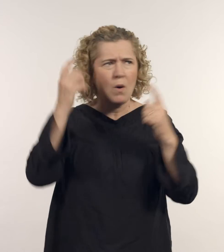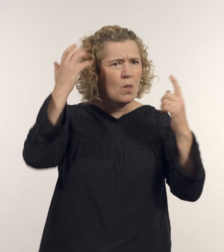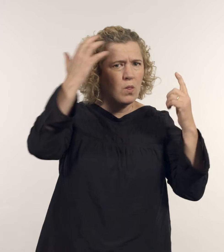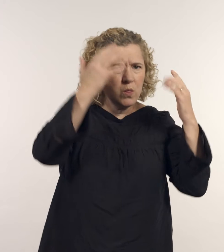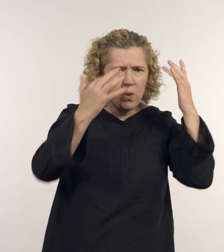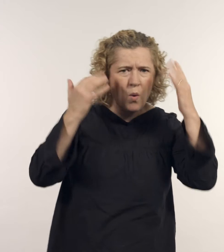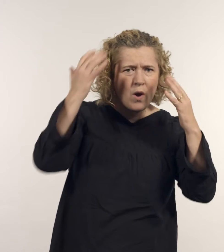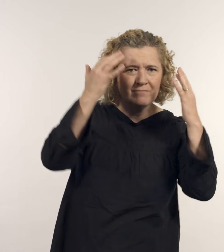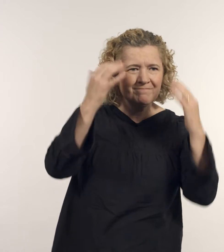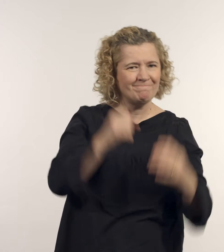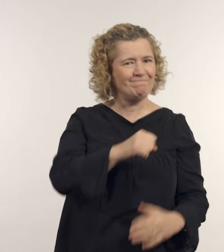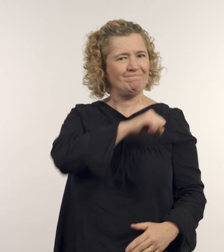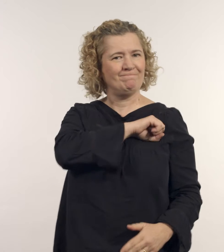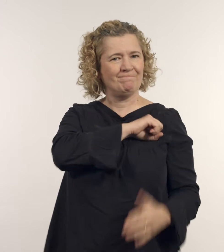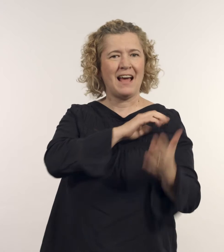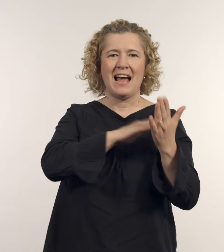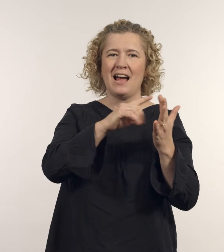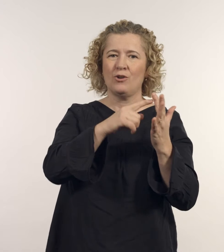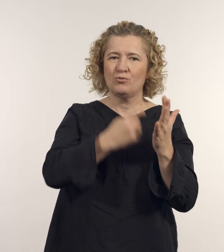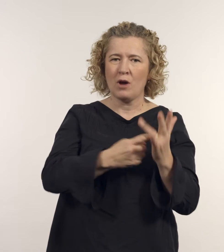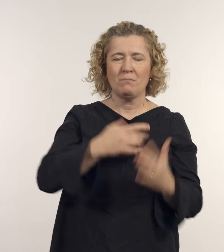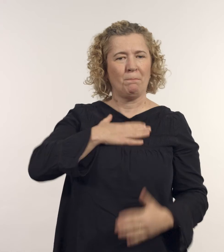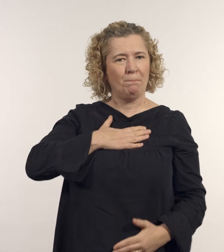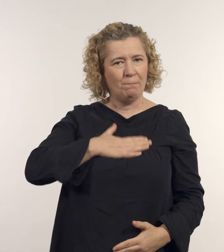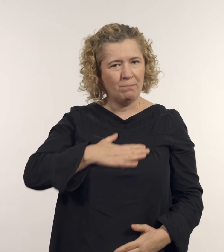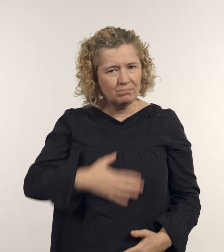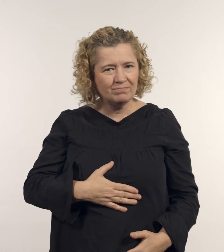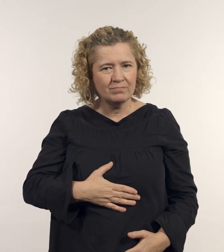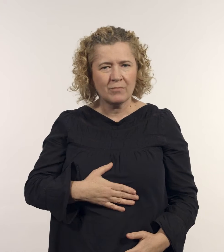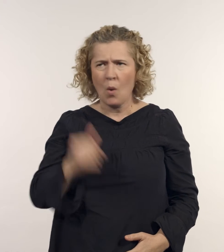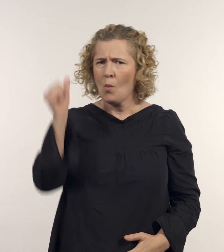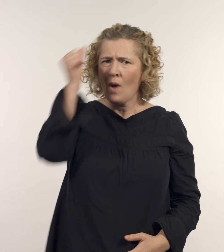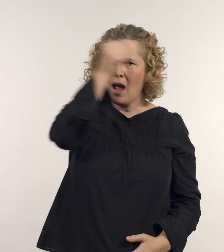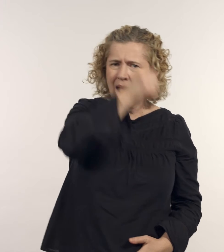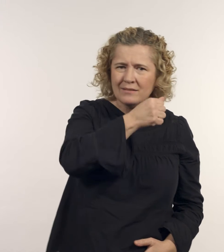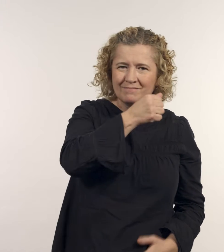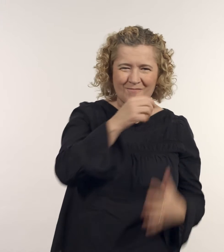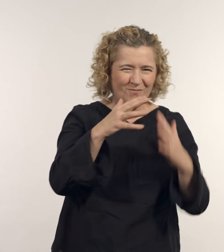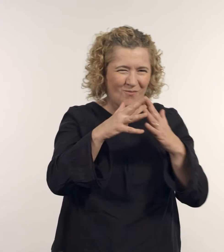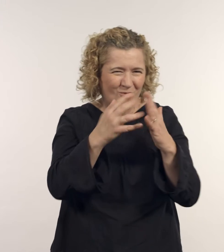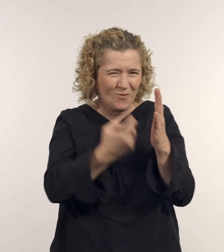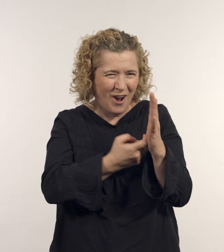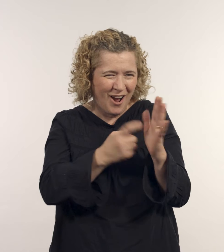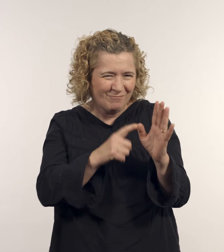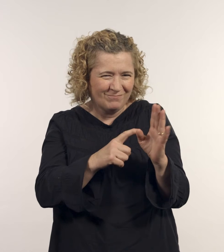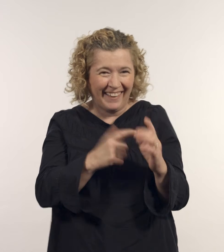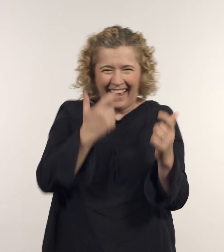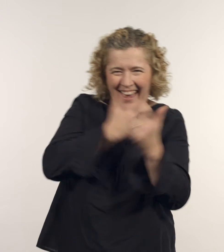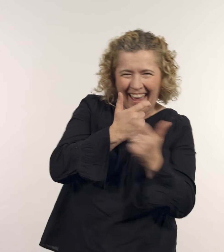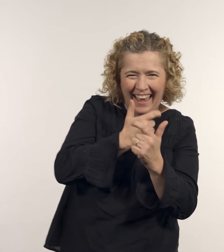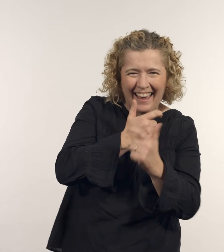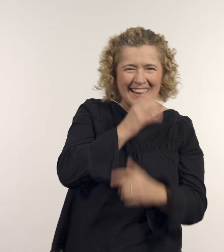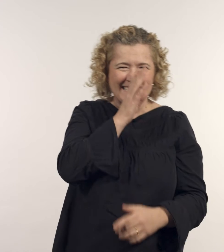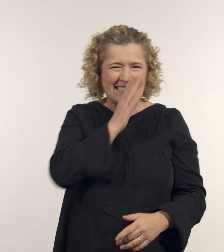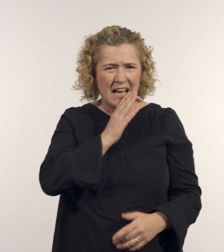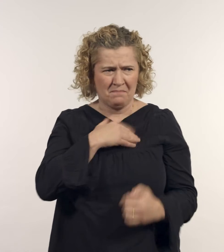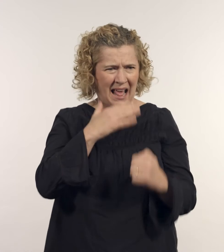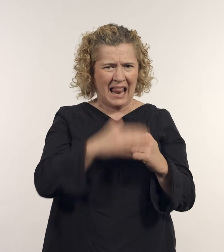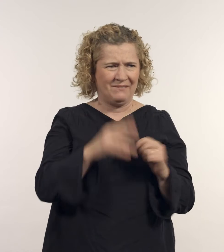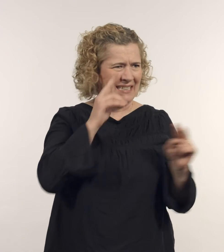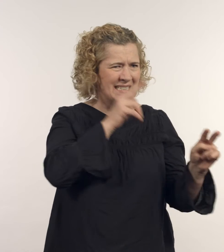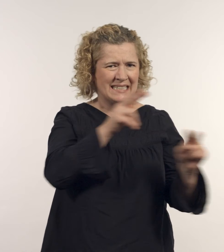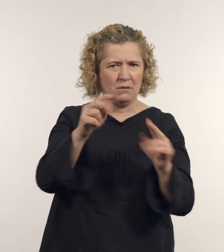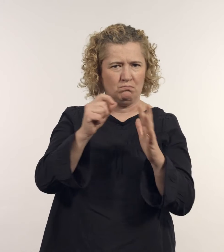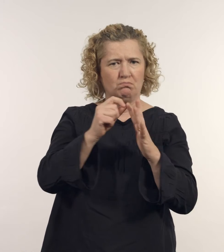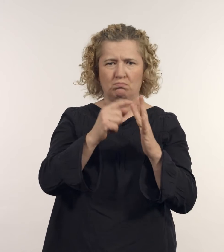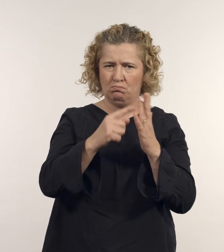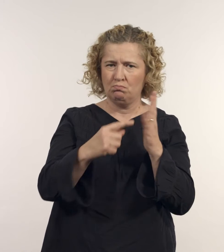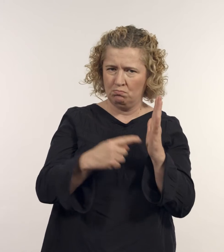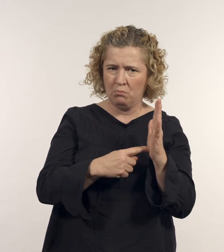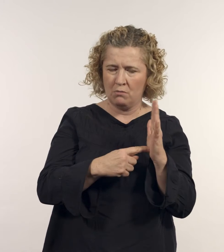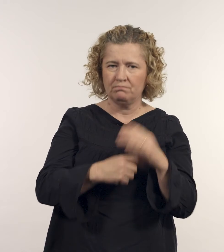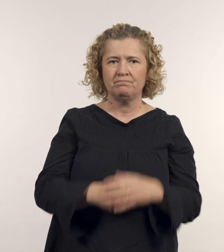contemplative, heroic, humble, knowing, wry, comic, sad… but never pouting,’